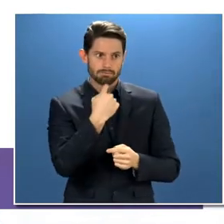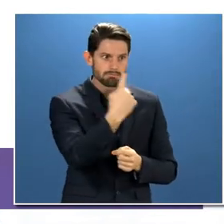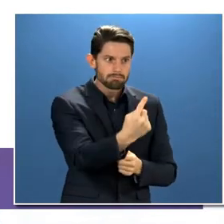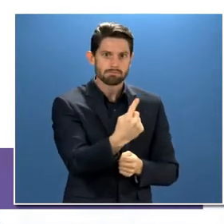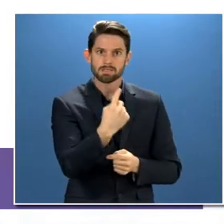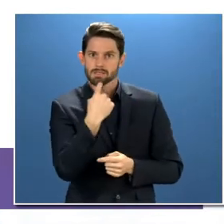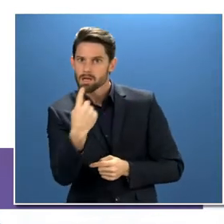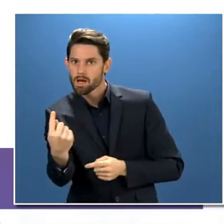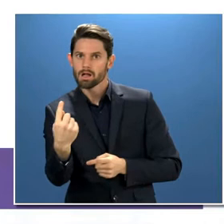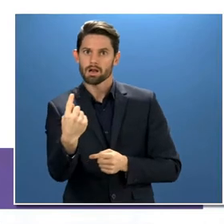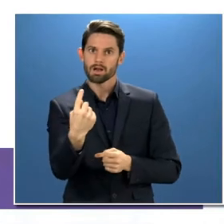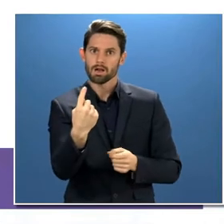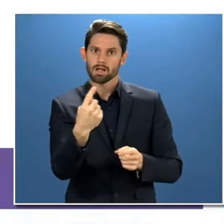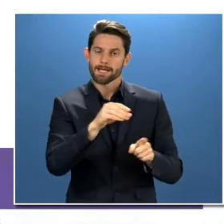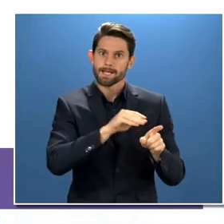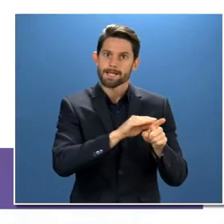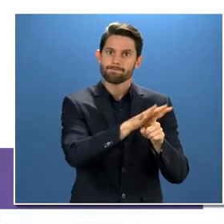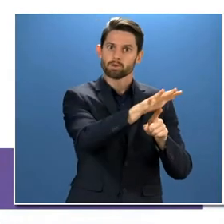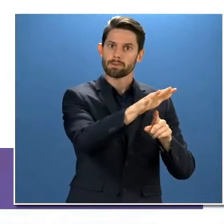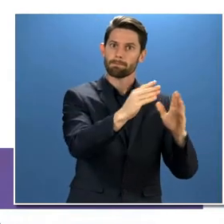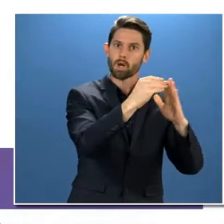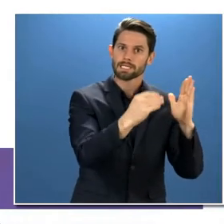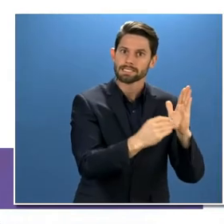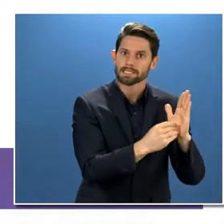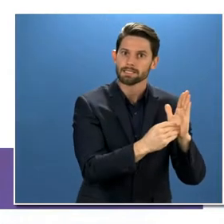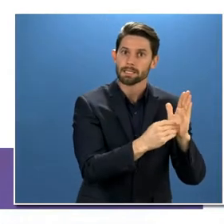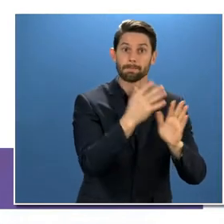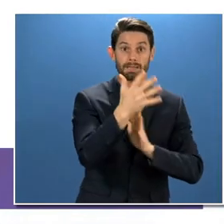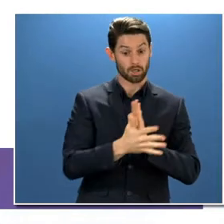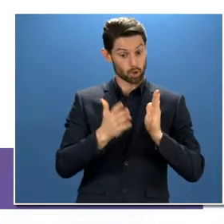policy so that human rights for all Australians are respected.